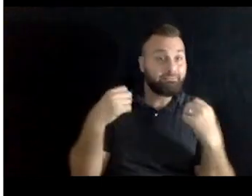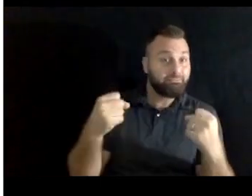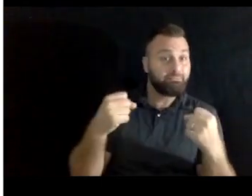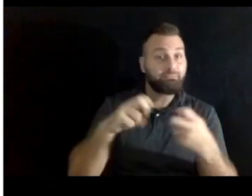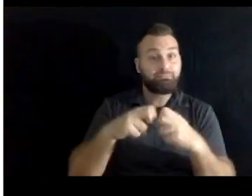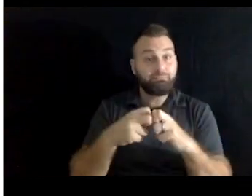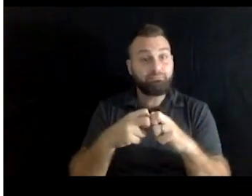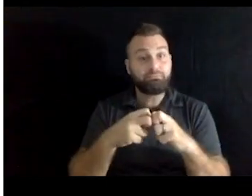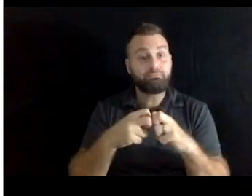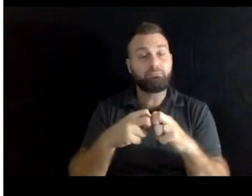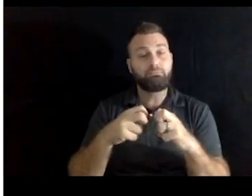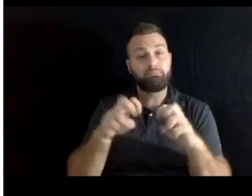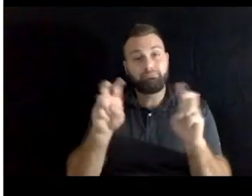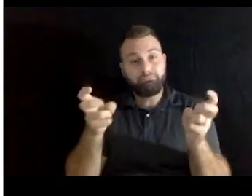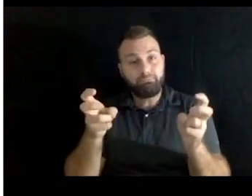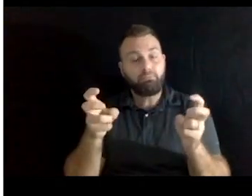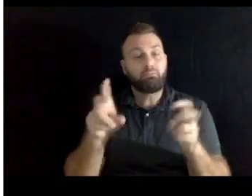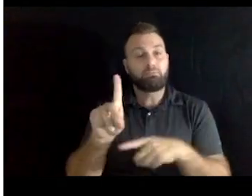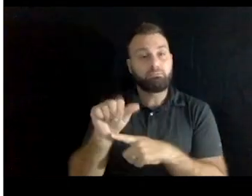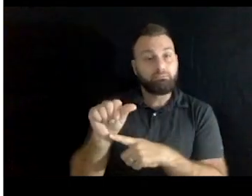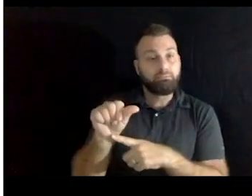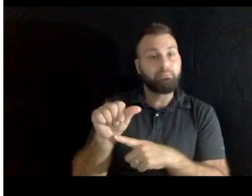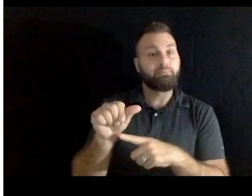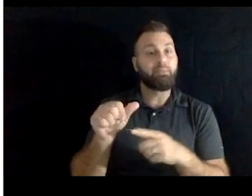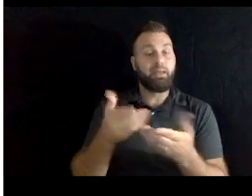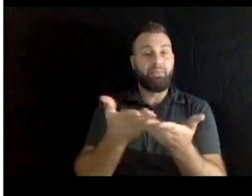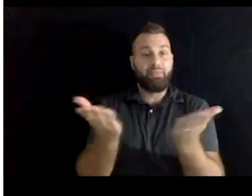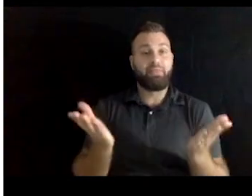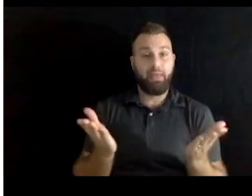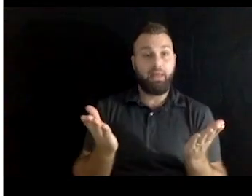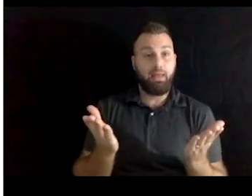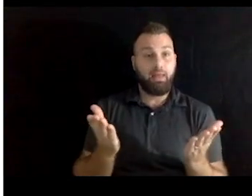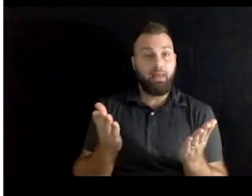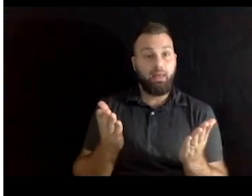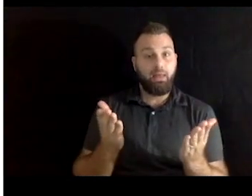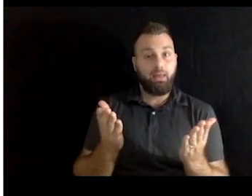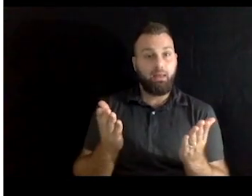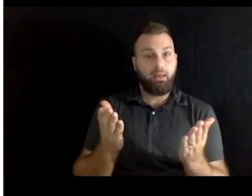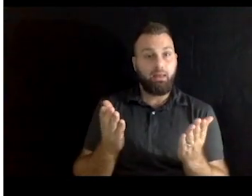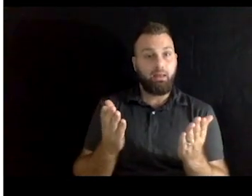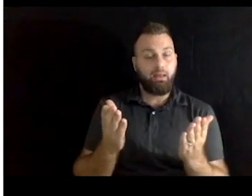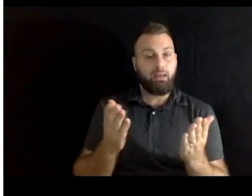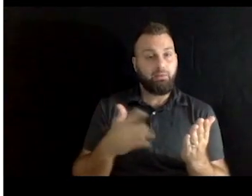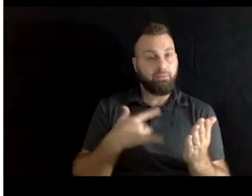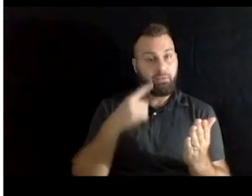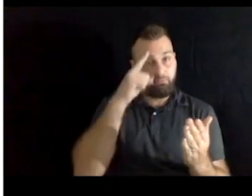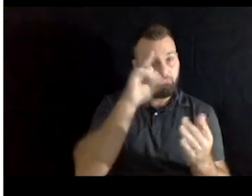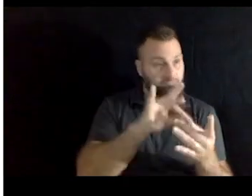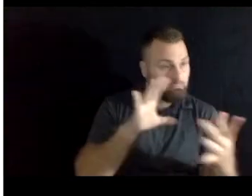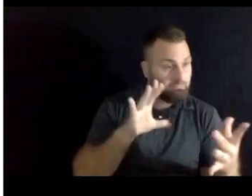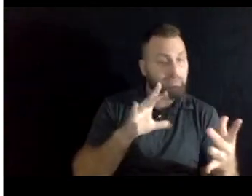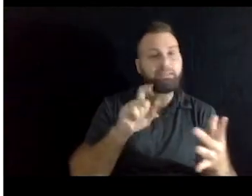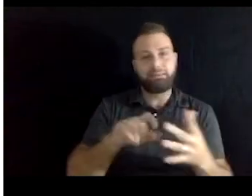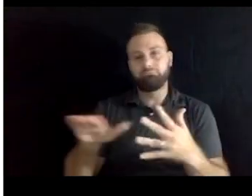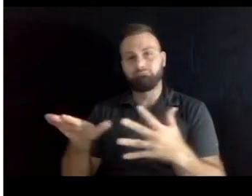And that's episodic in nature. And when they have an episode, they need to take a step back from work.